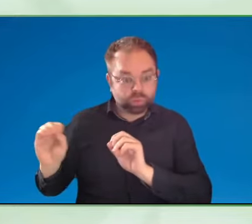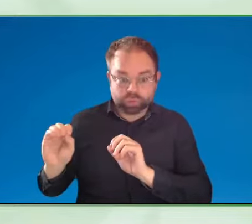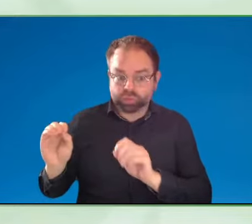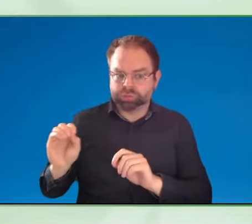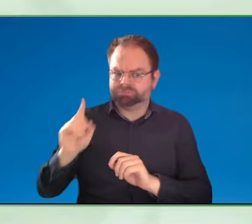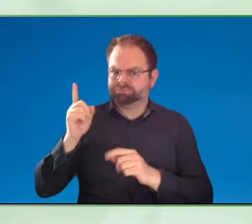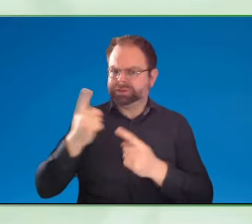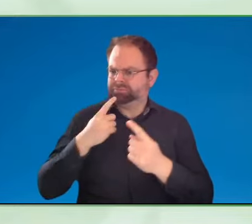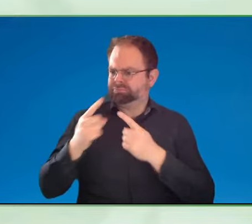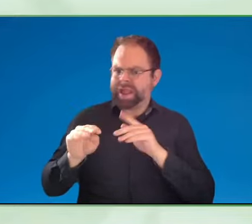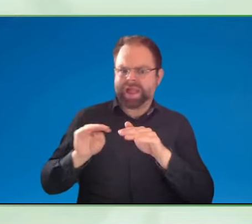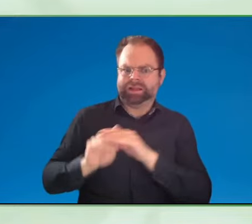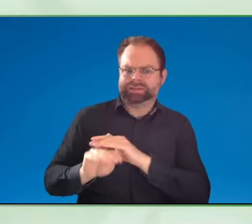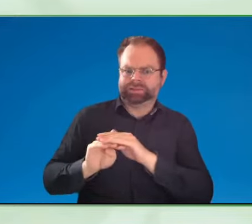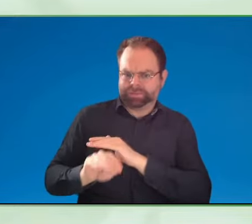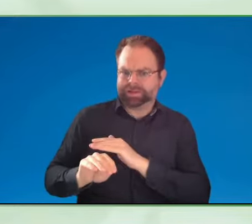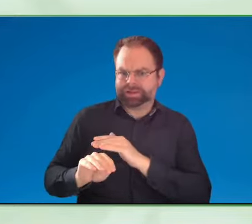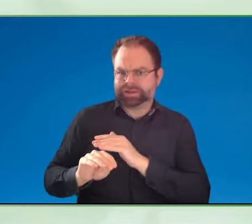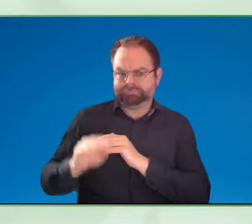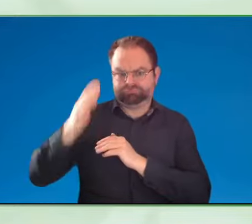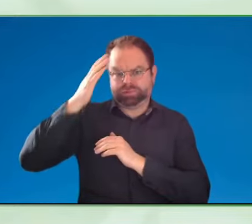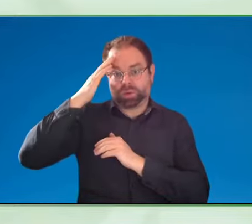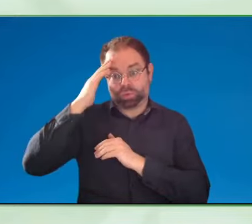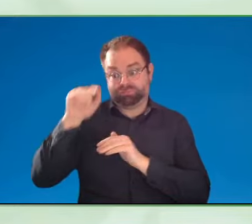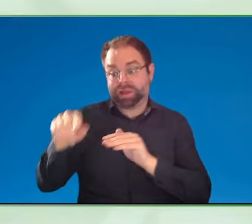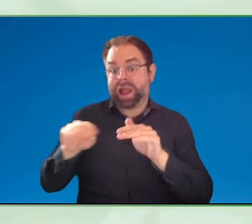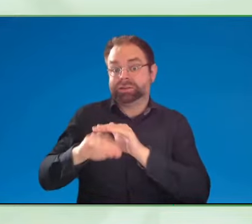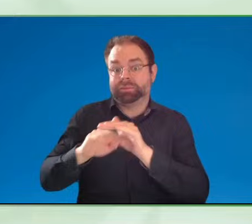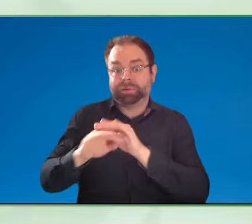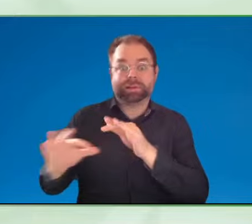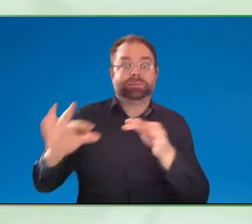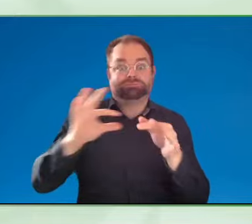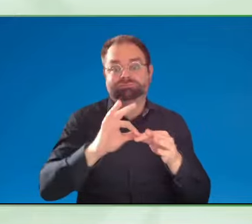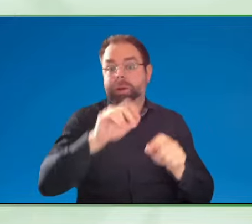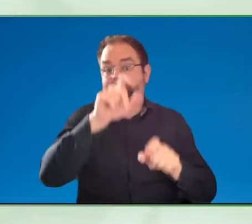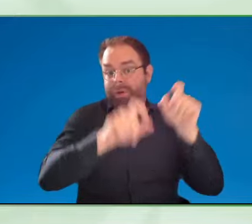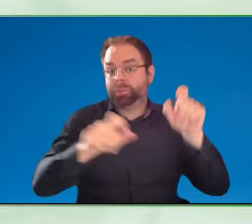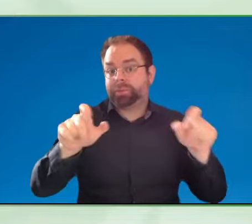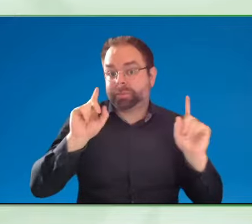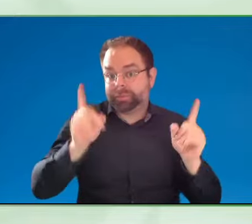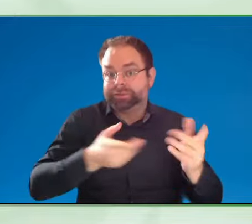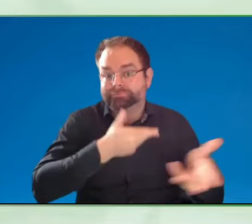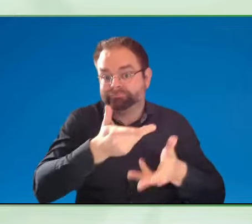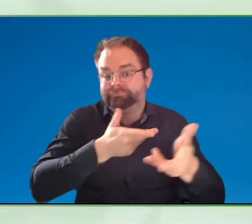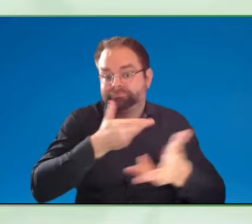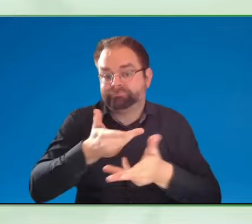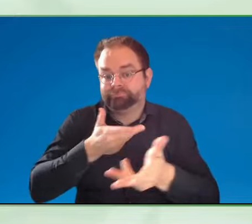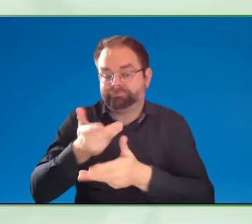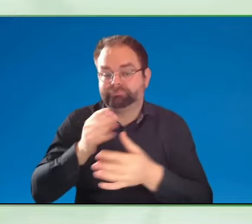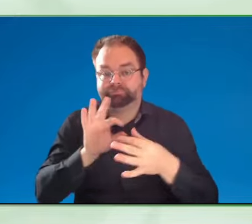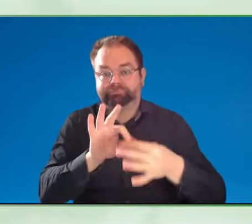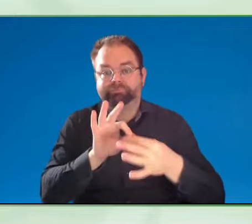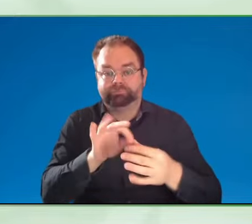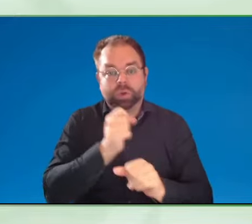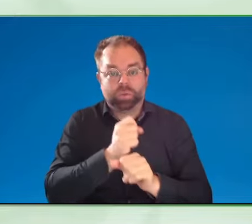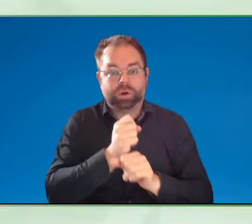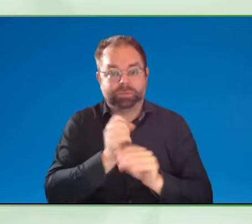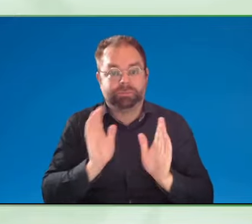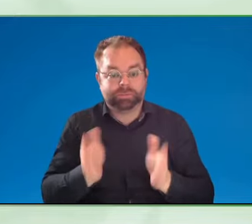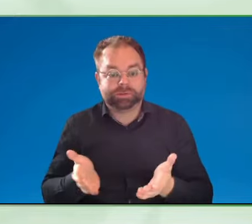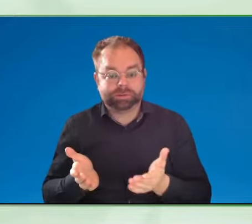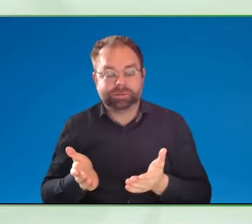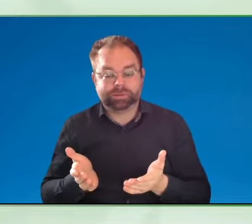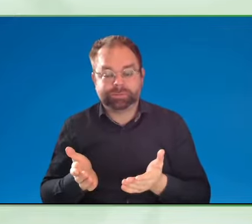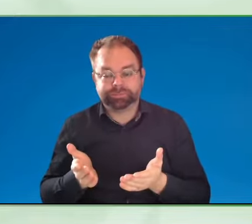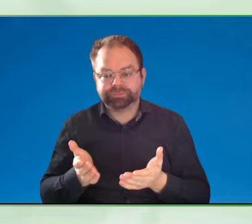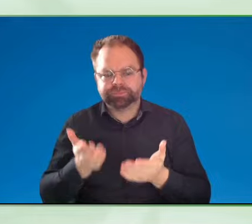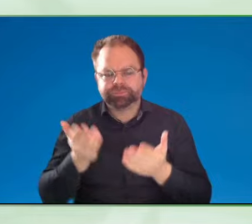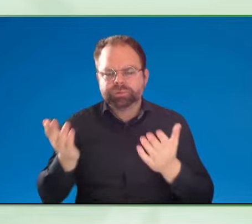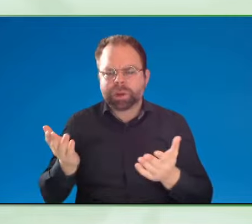the process of accepting the library, what is the easiest thing you found out when working